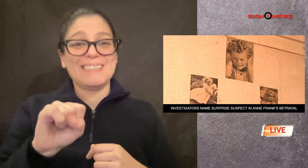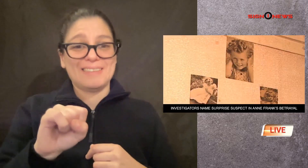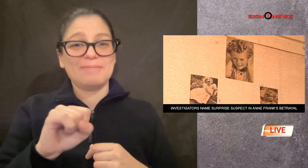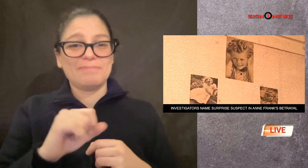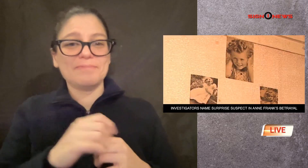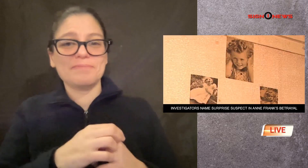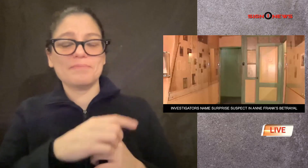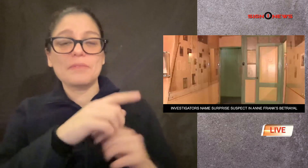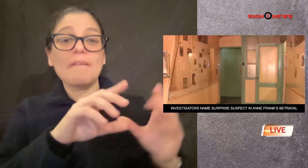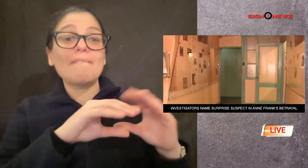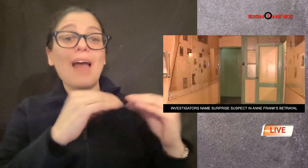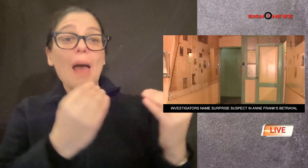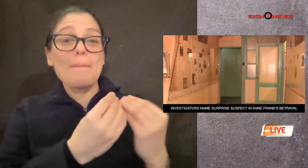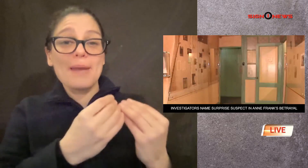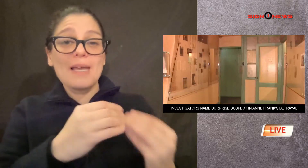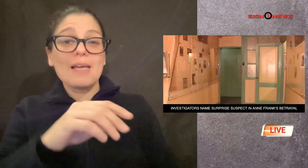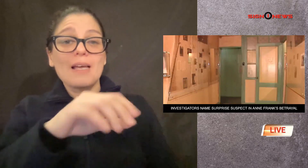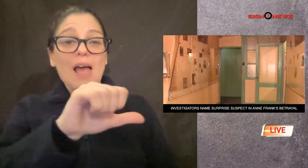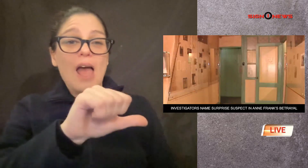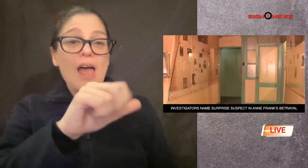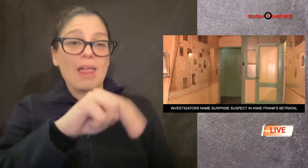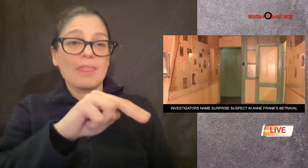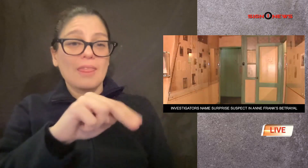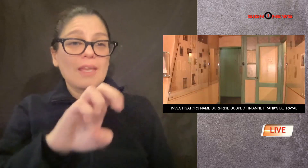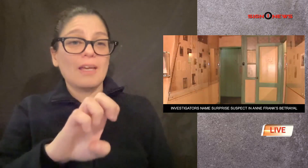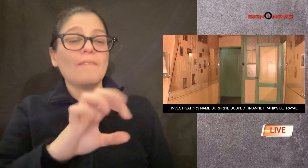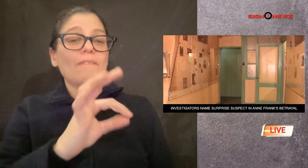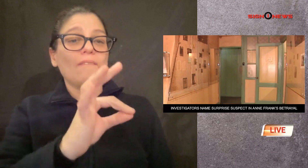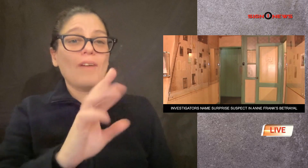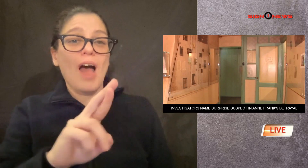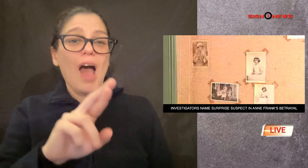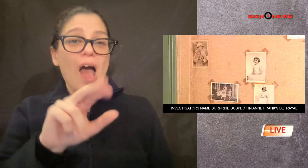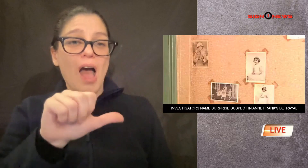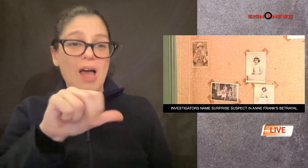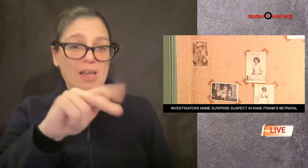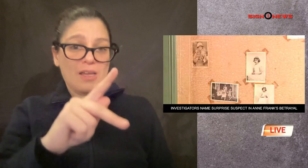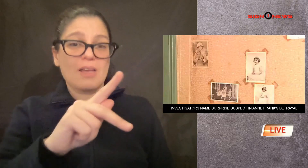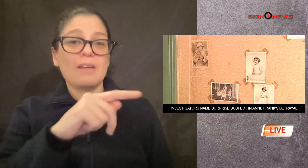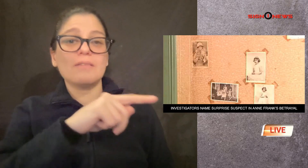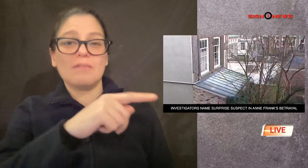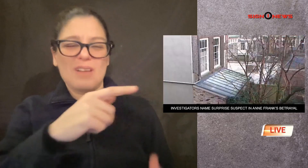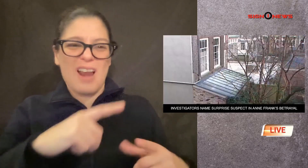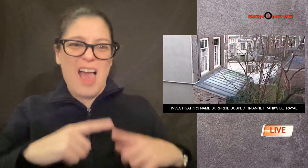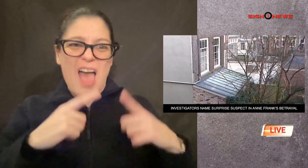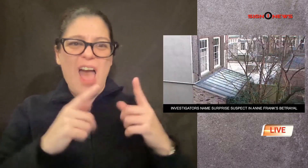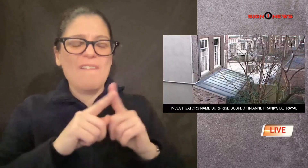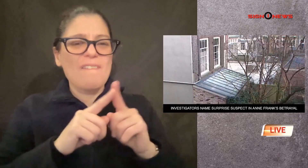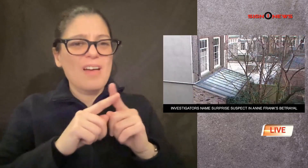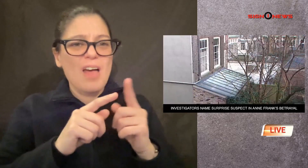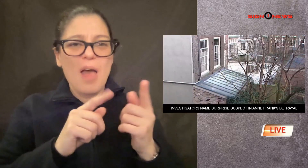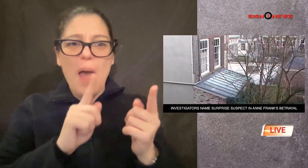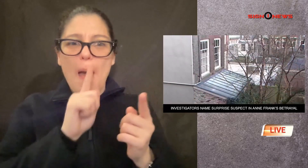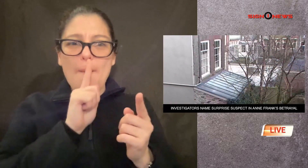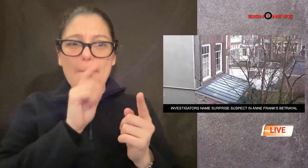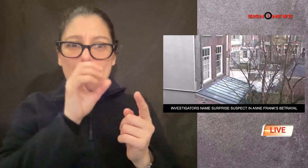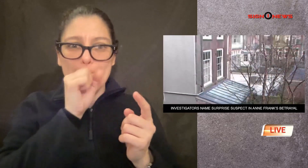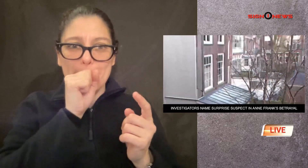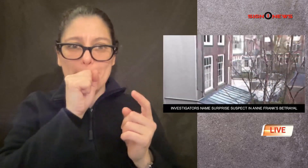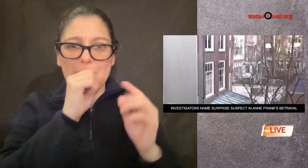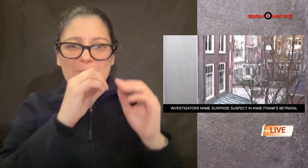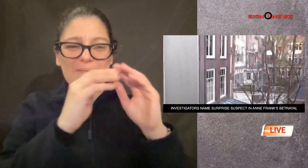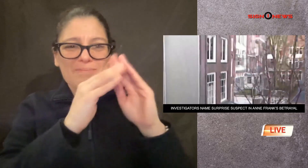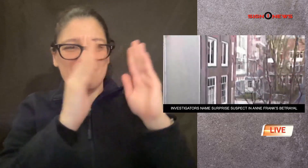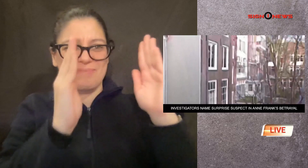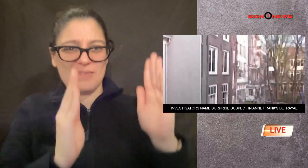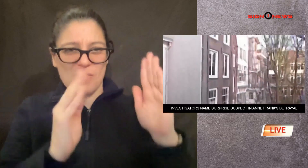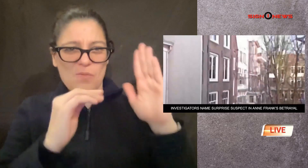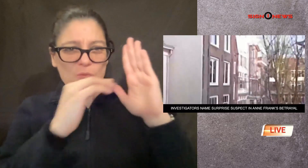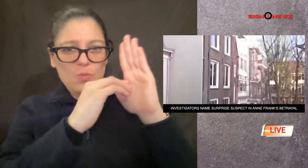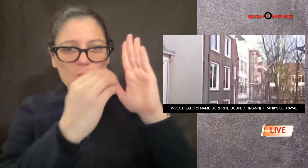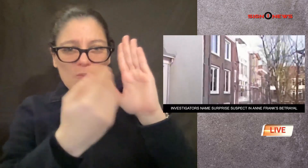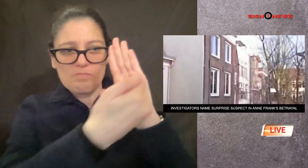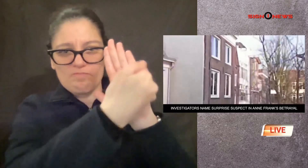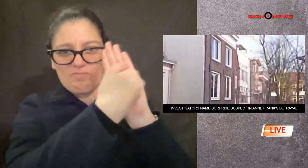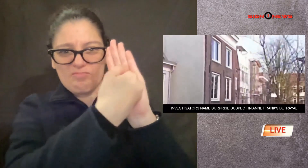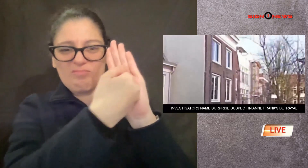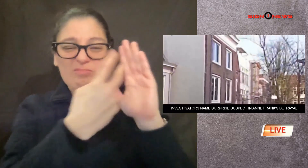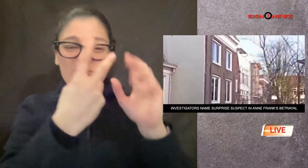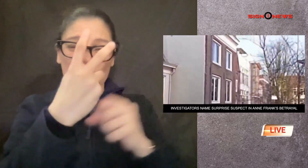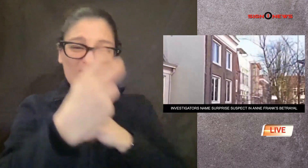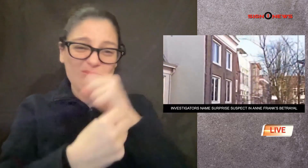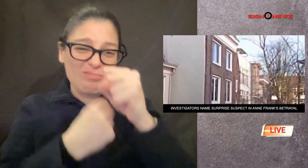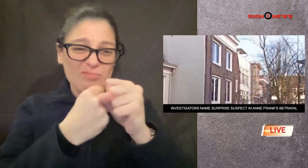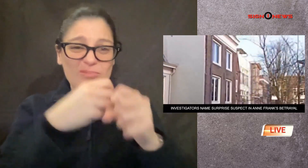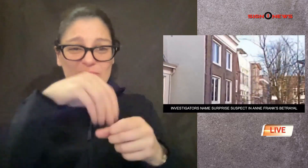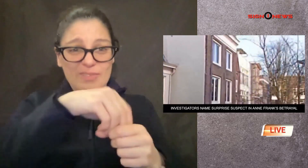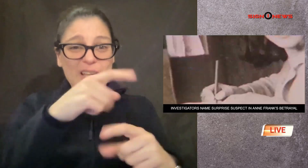to the Nazis